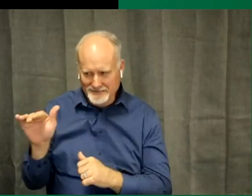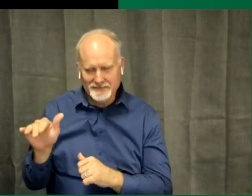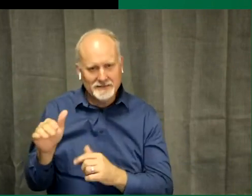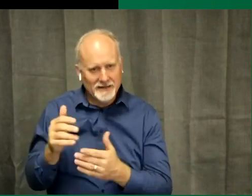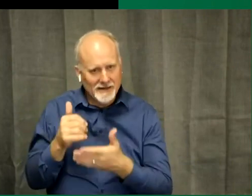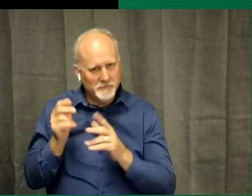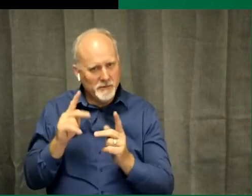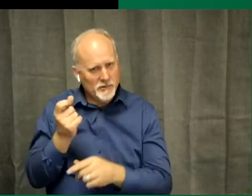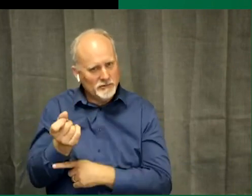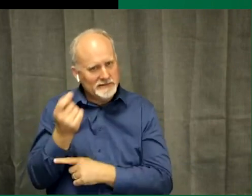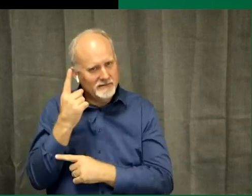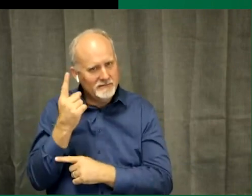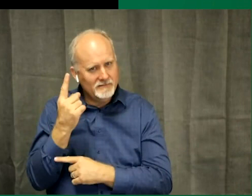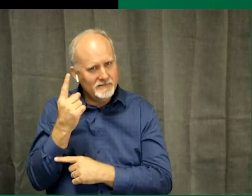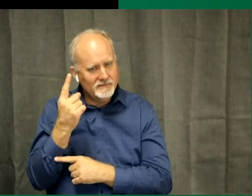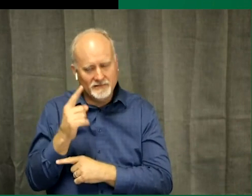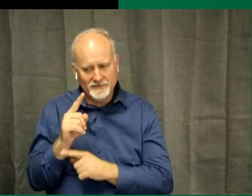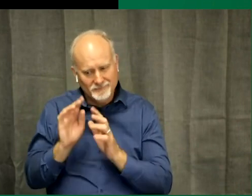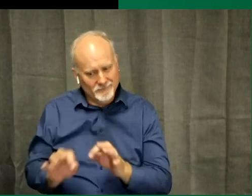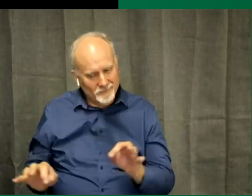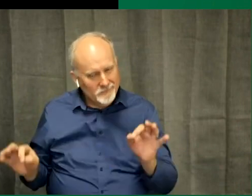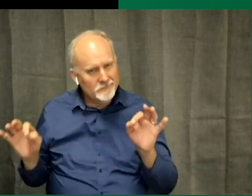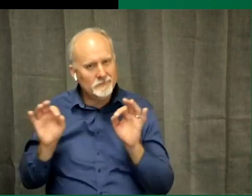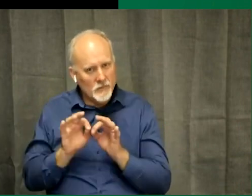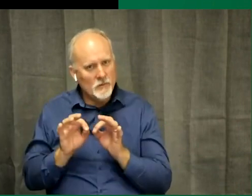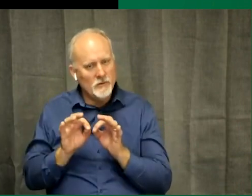understand the value and importance of this and if we pull together